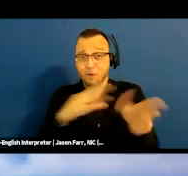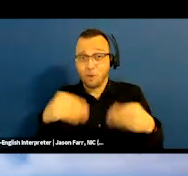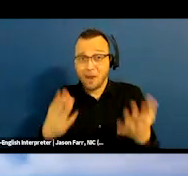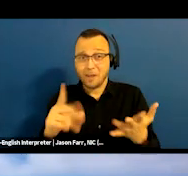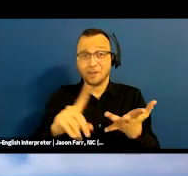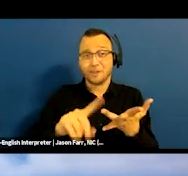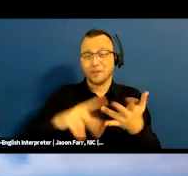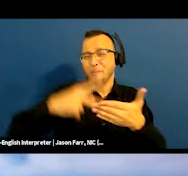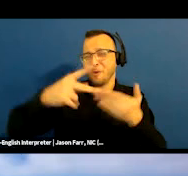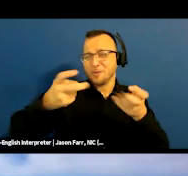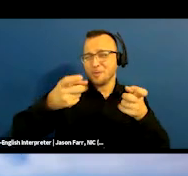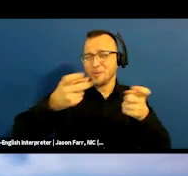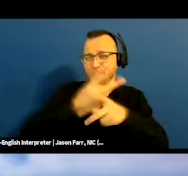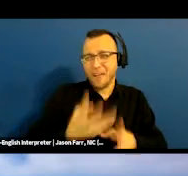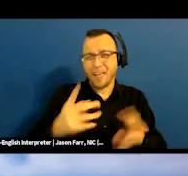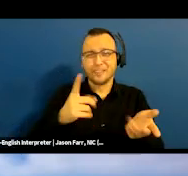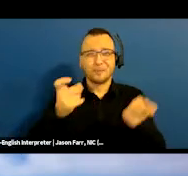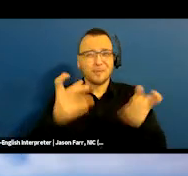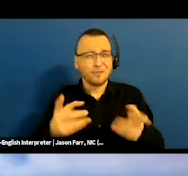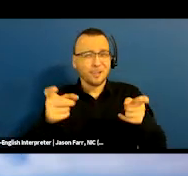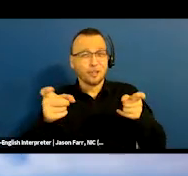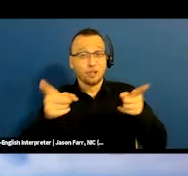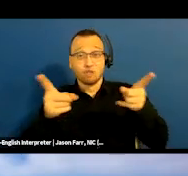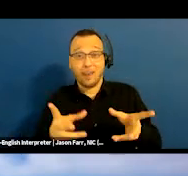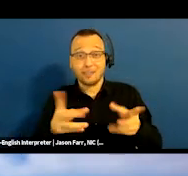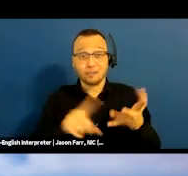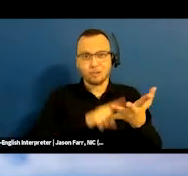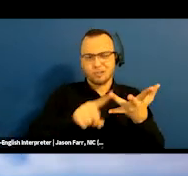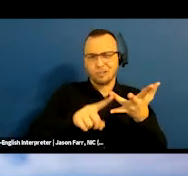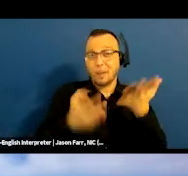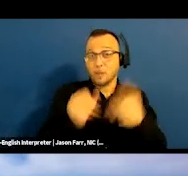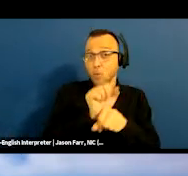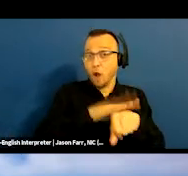Do you provide direct supportive services, that could be as a caseworker, peer specialist,